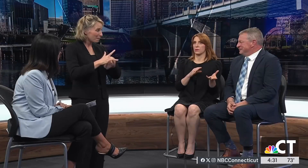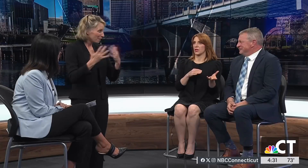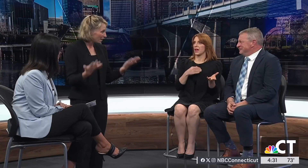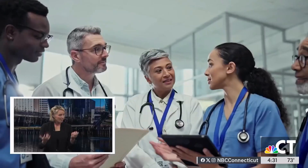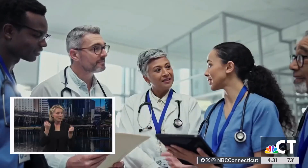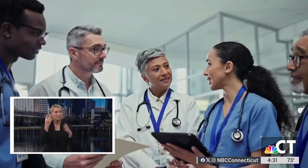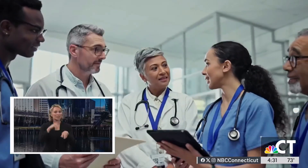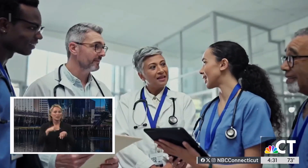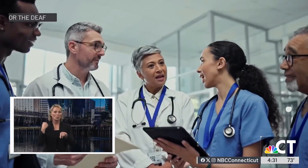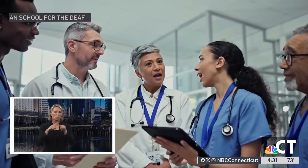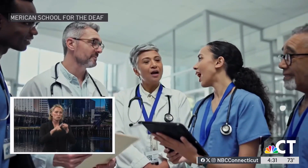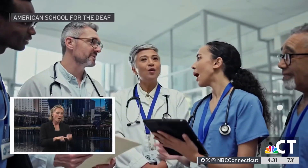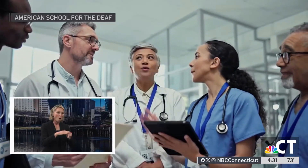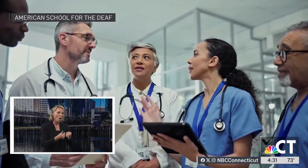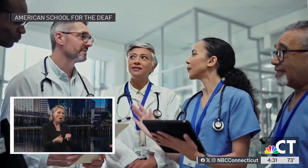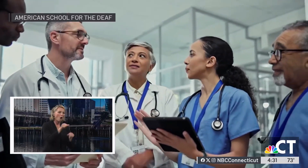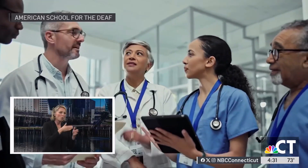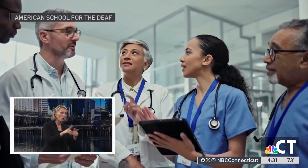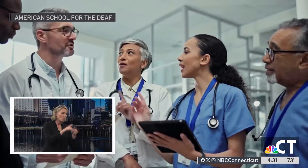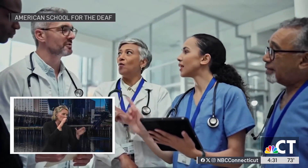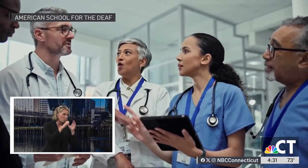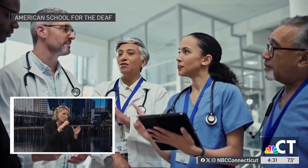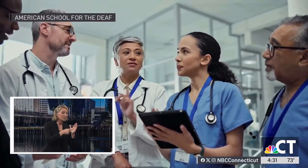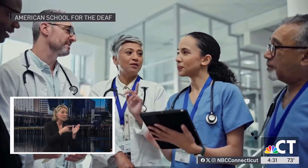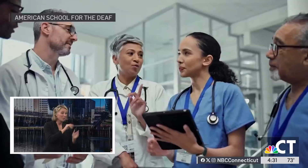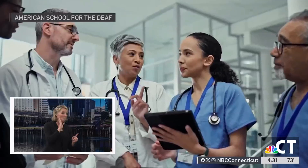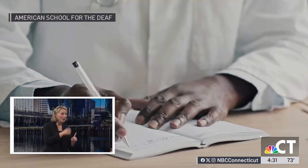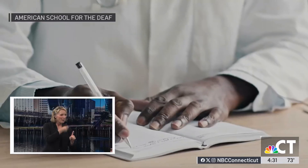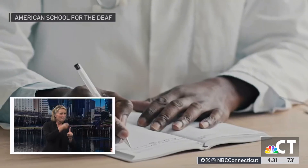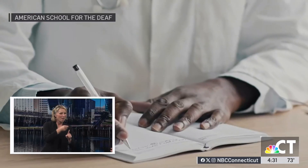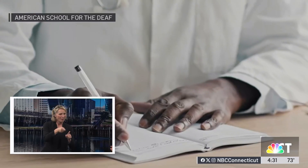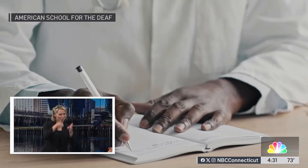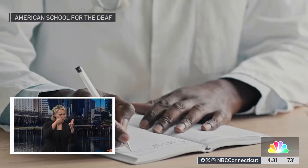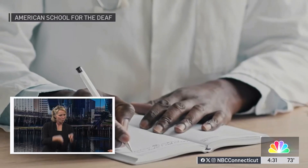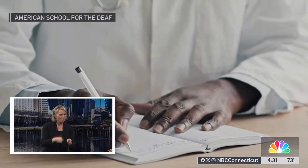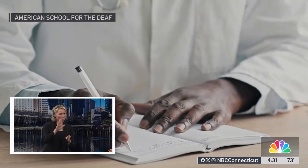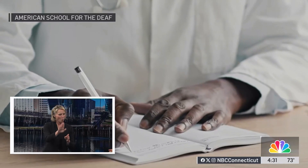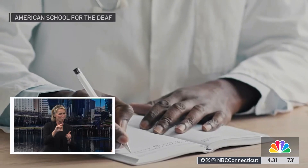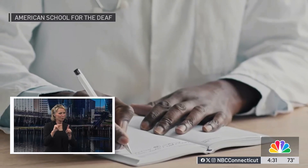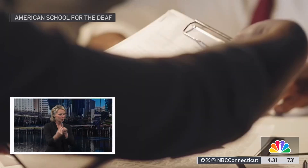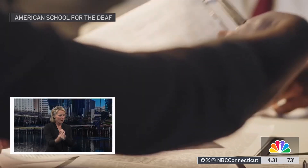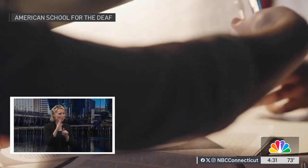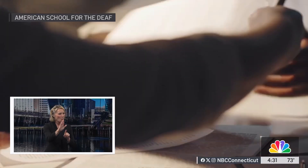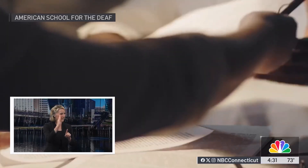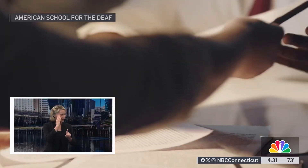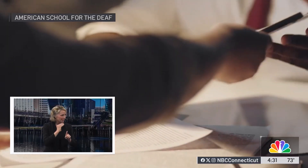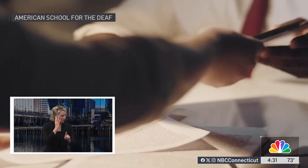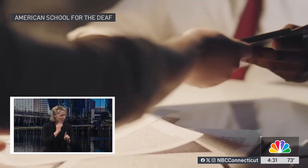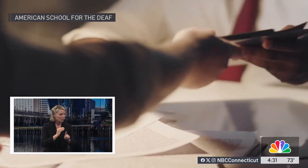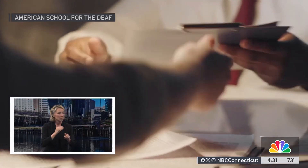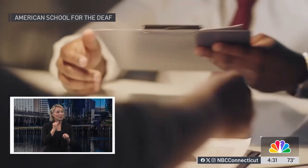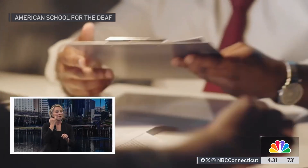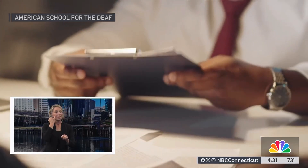resources we have. We can't always get live interpreters. There is not always an availability of them. We often